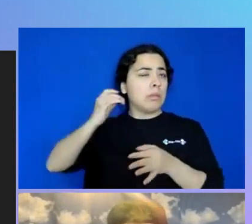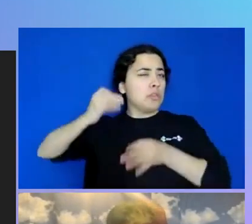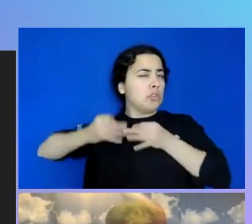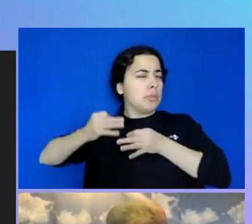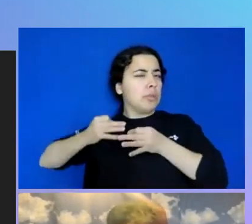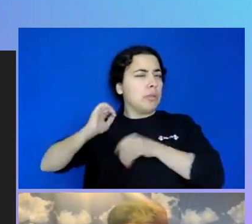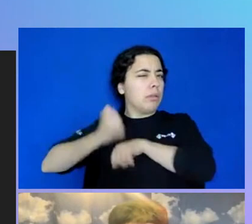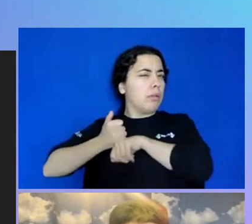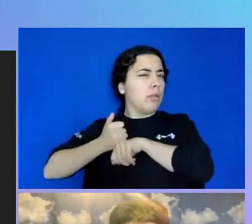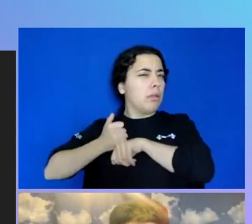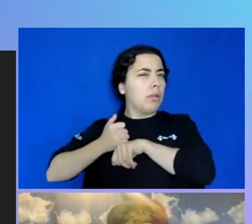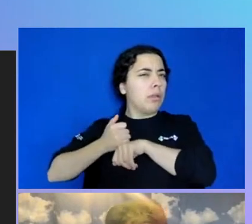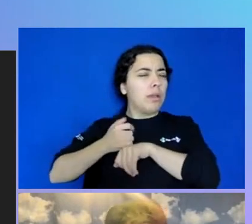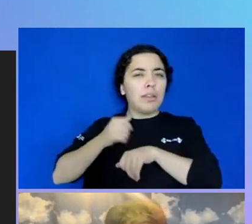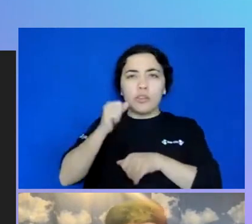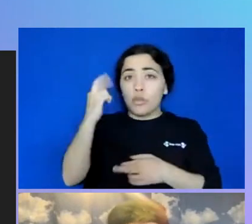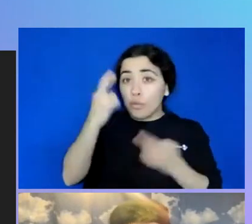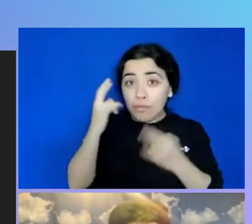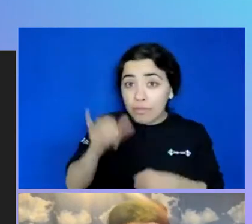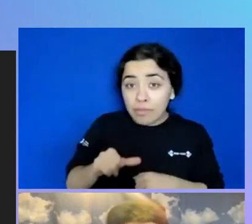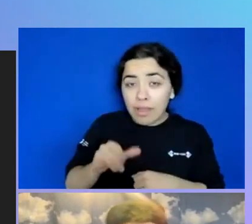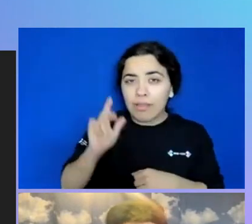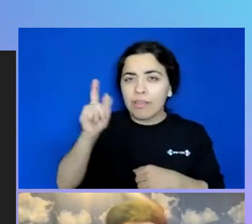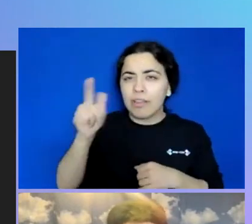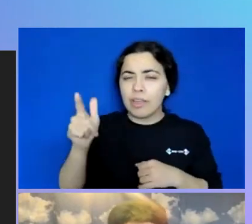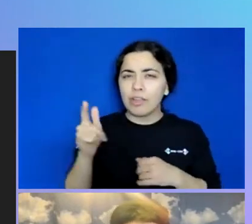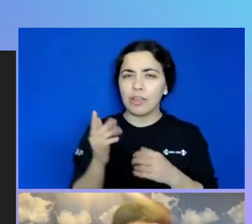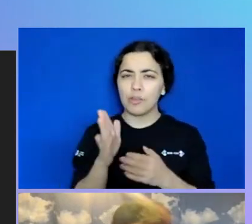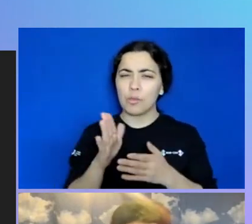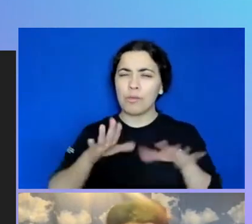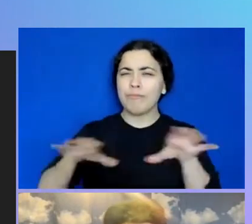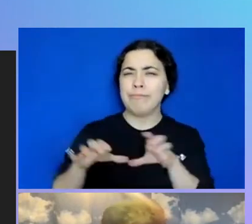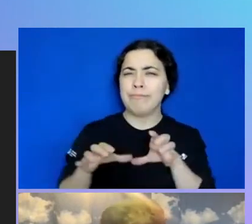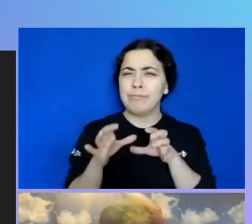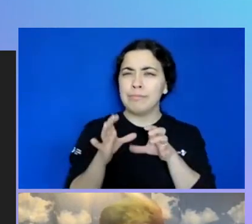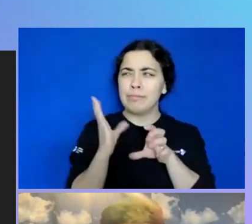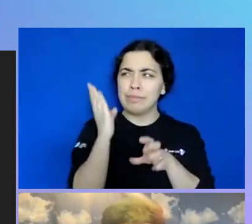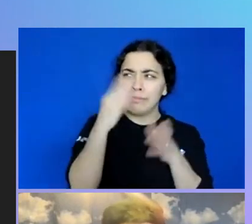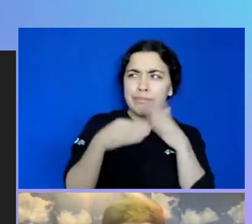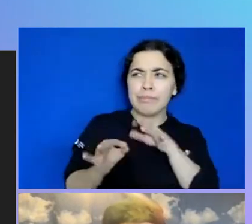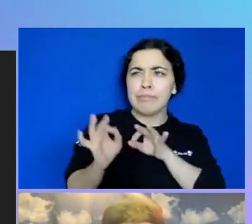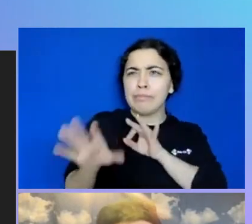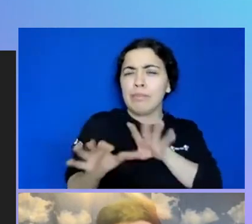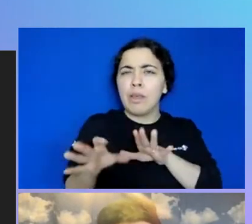microaggressions, like saying things to people that hurt their